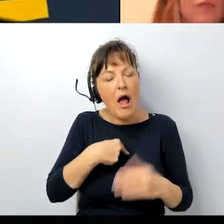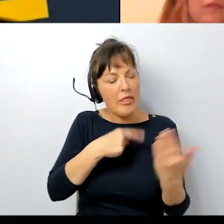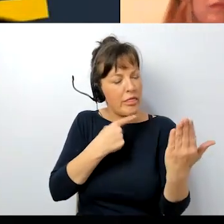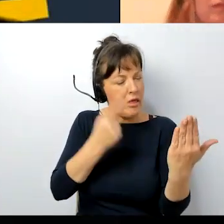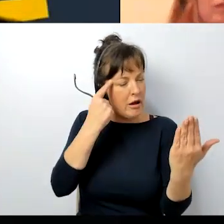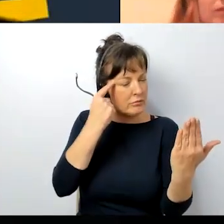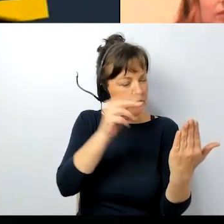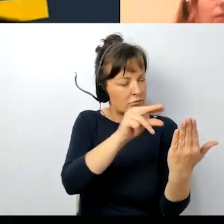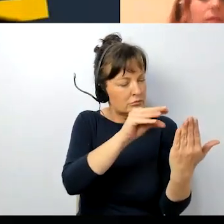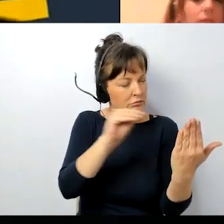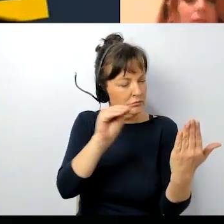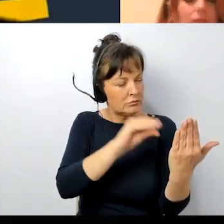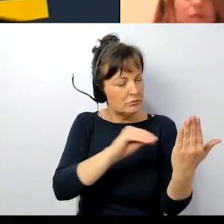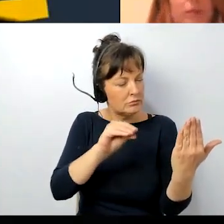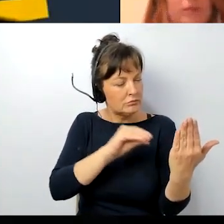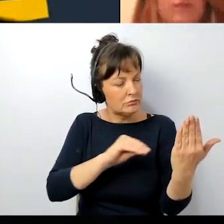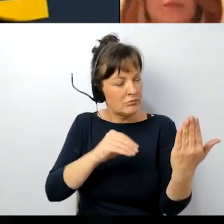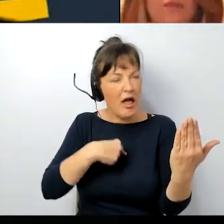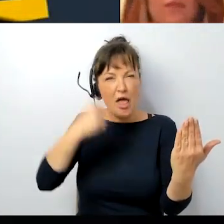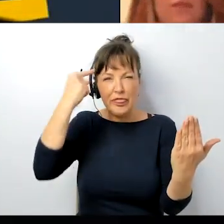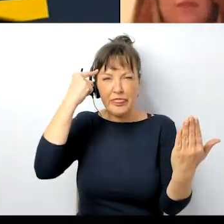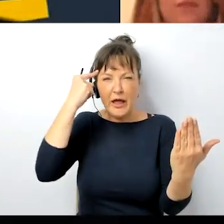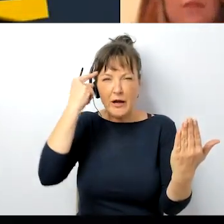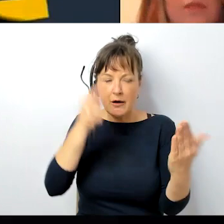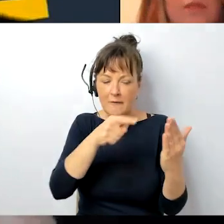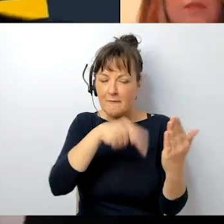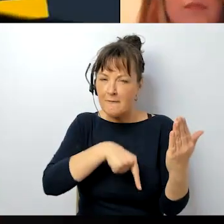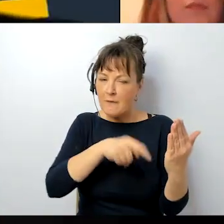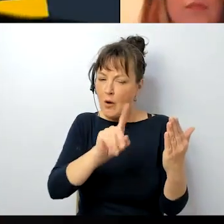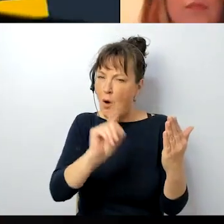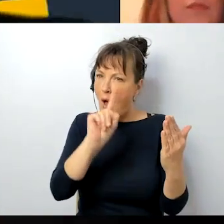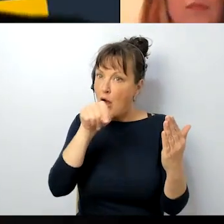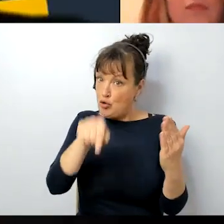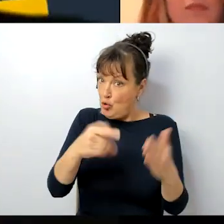read through the application again and pull out the key points that you think